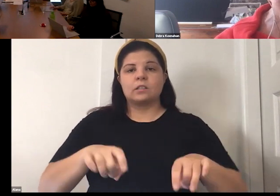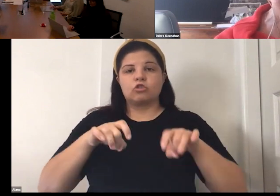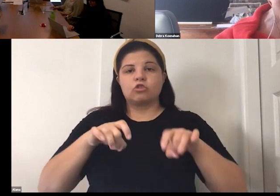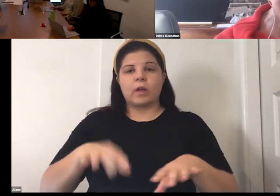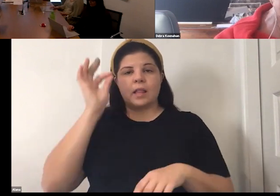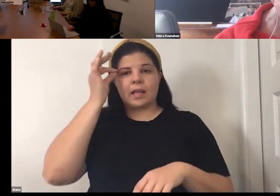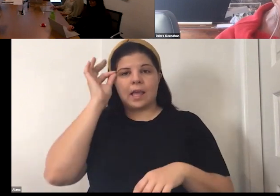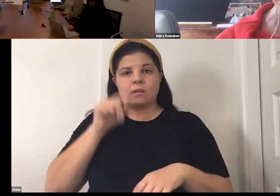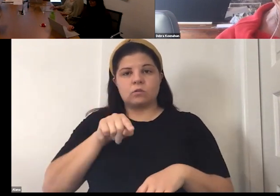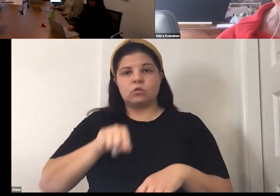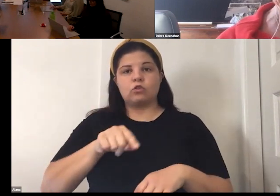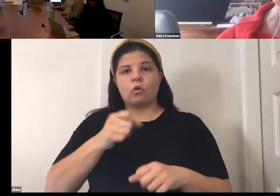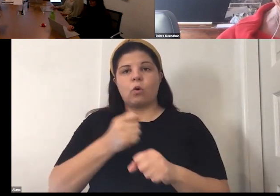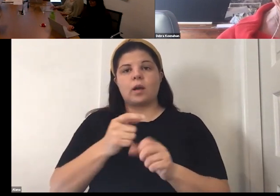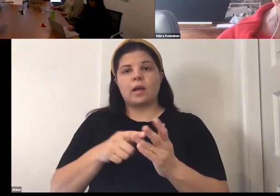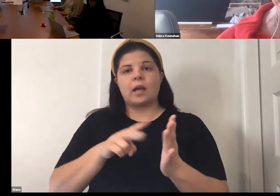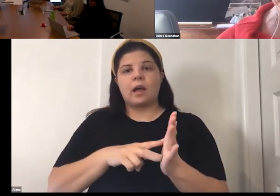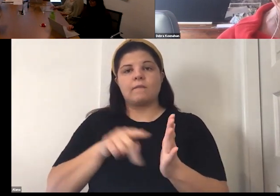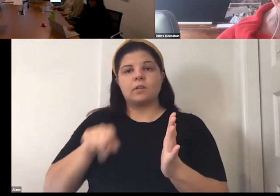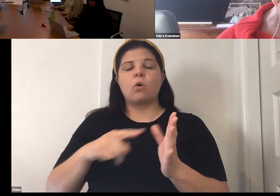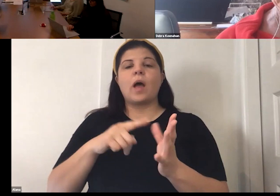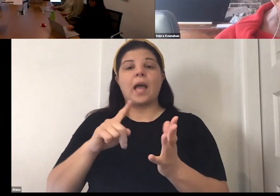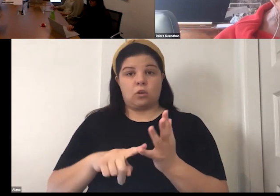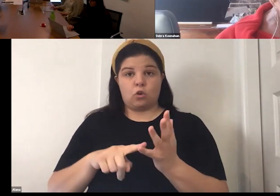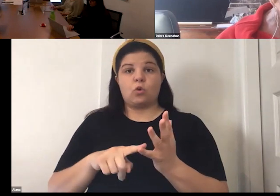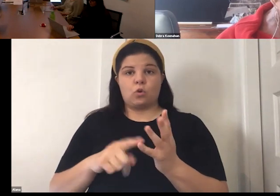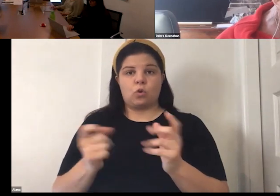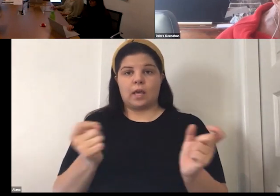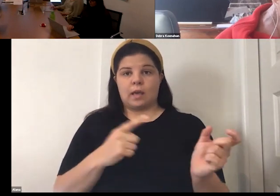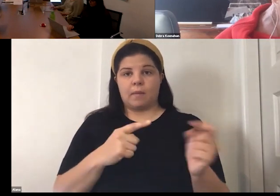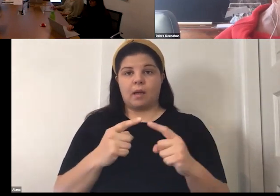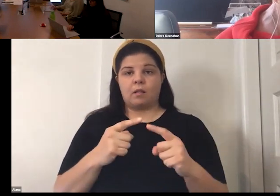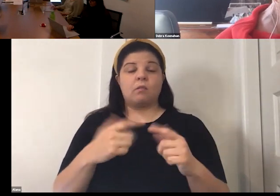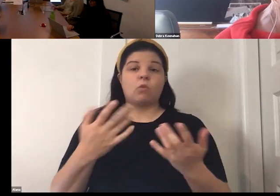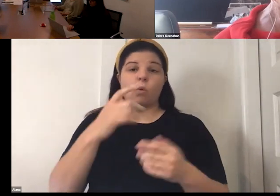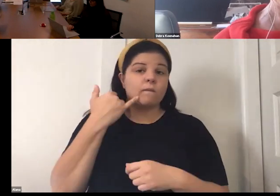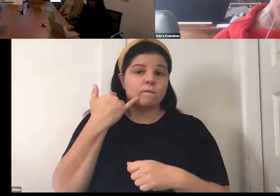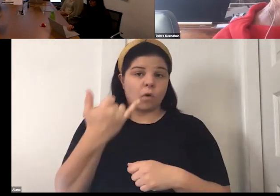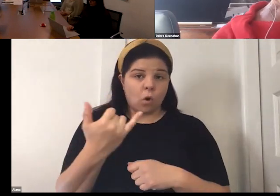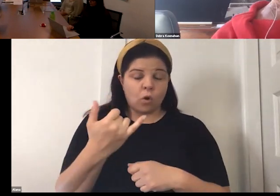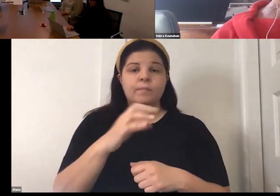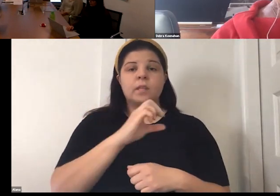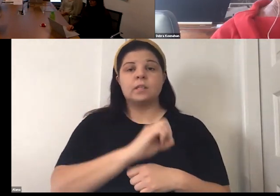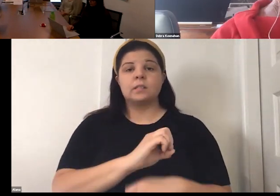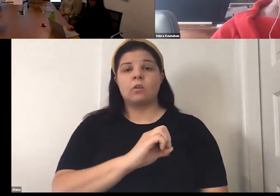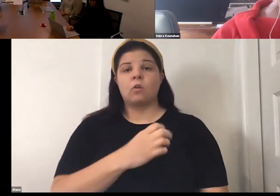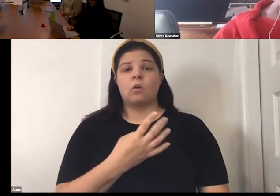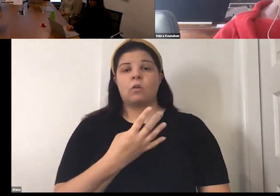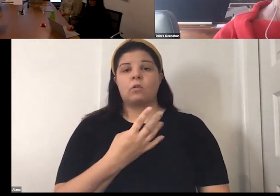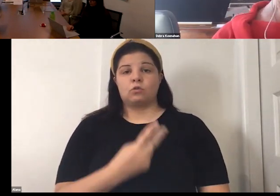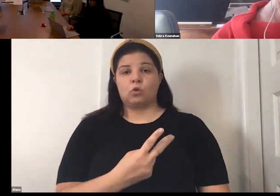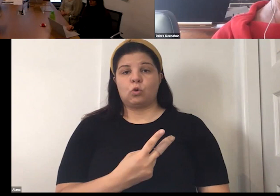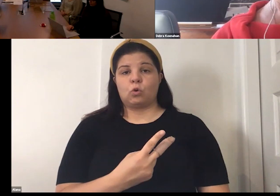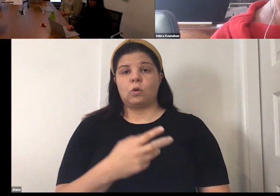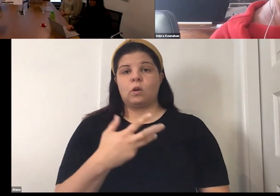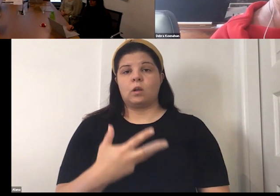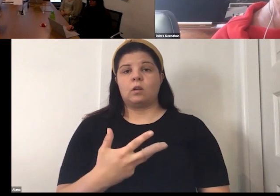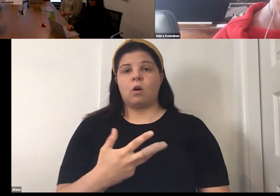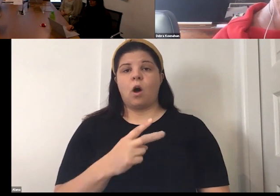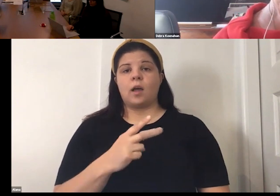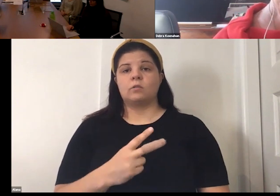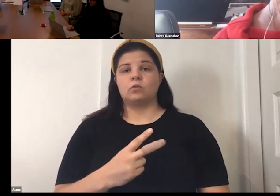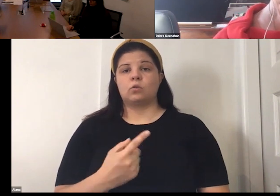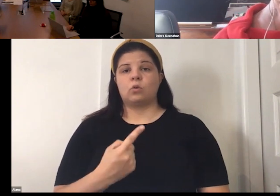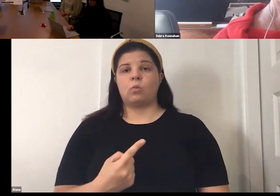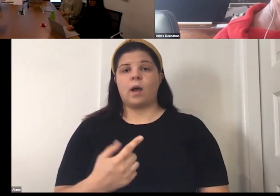Via the telephone, 0292159000.